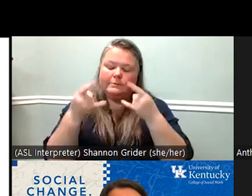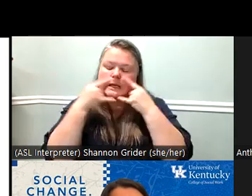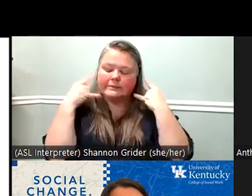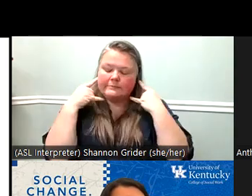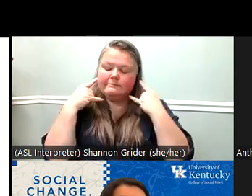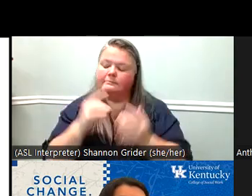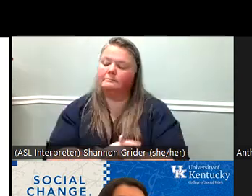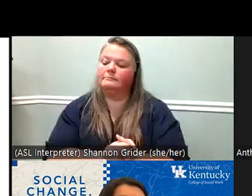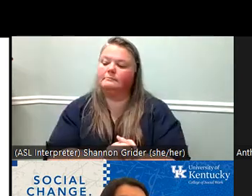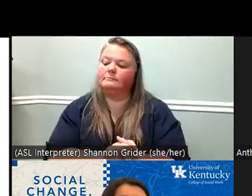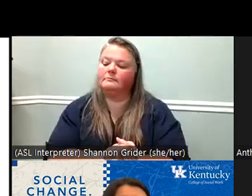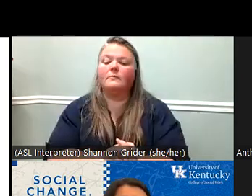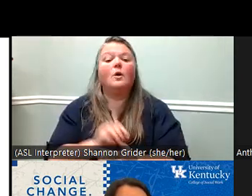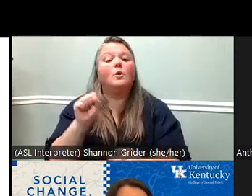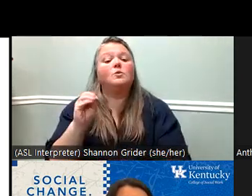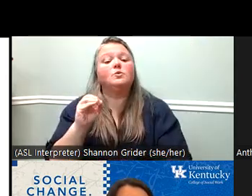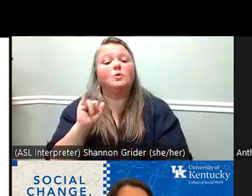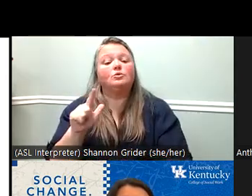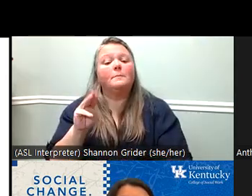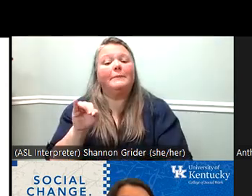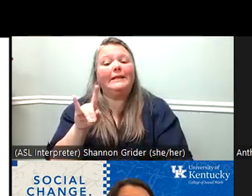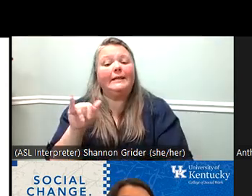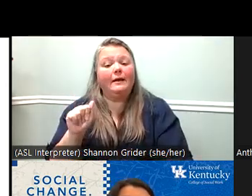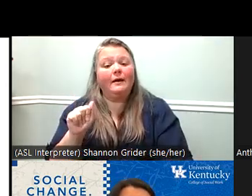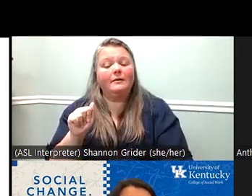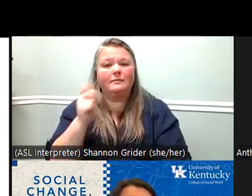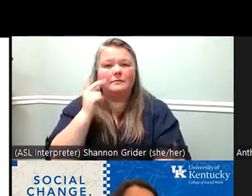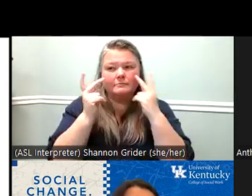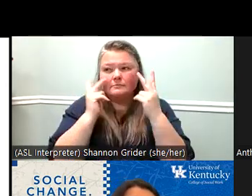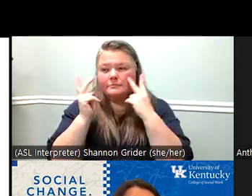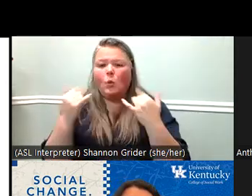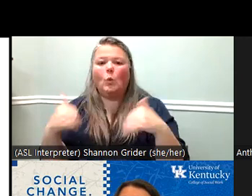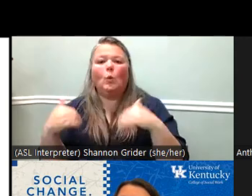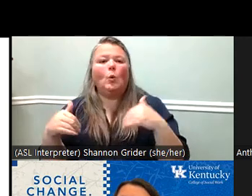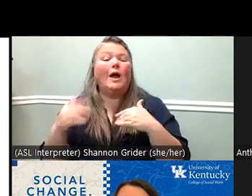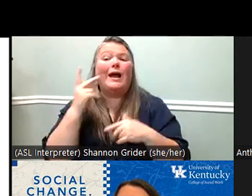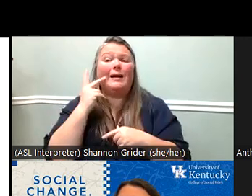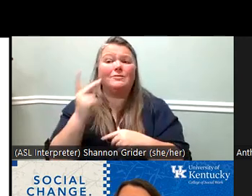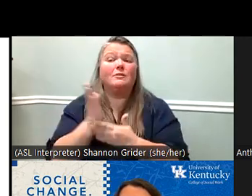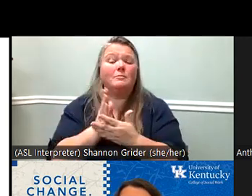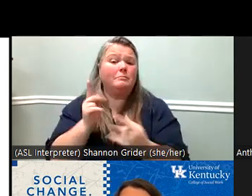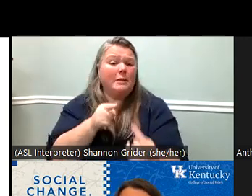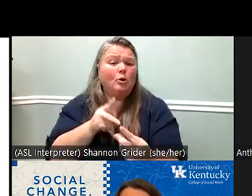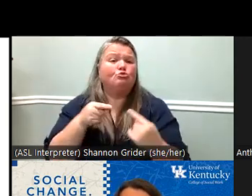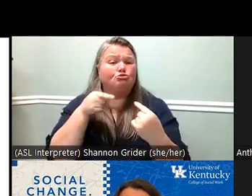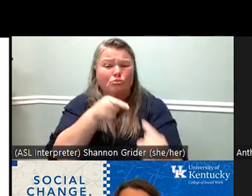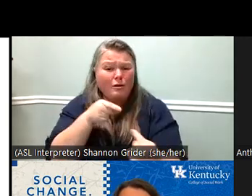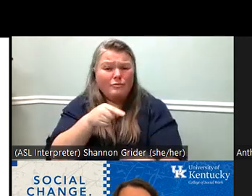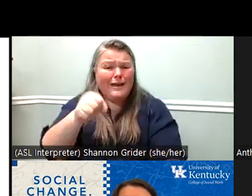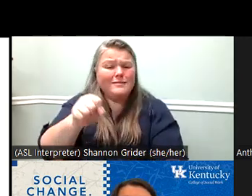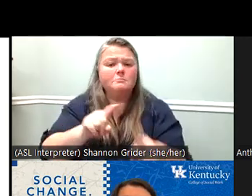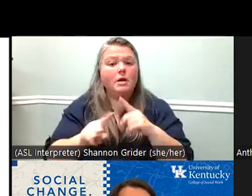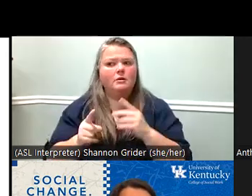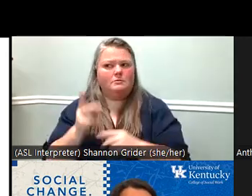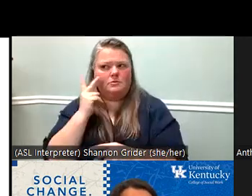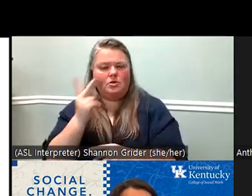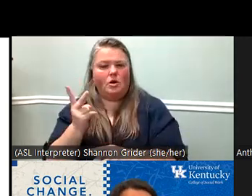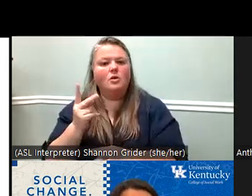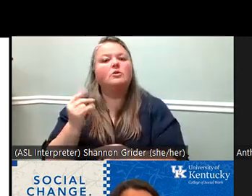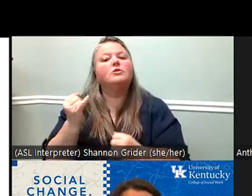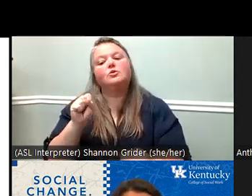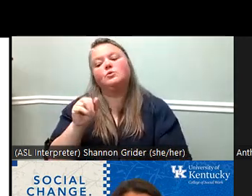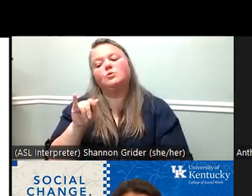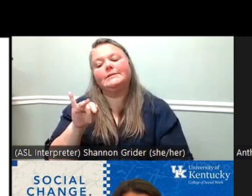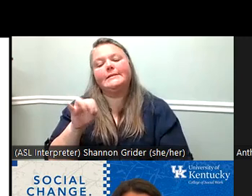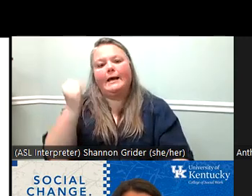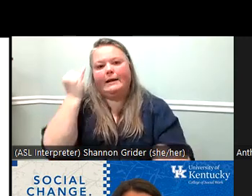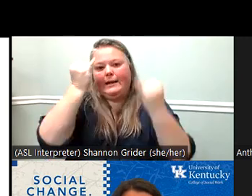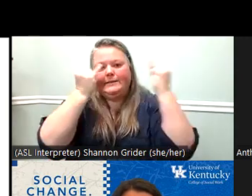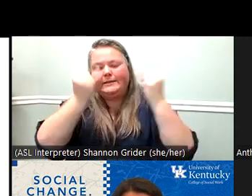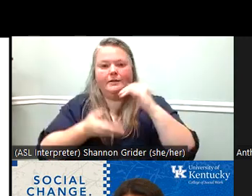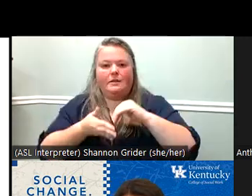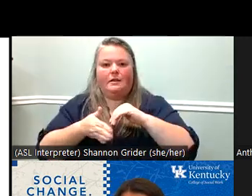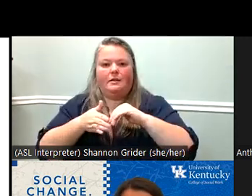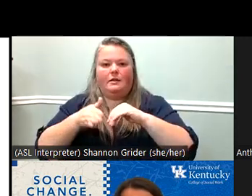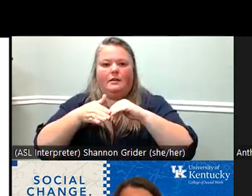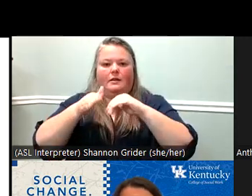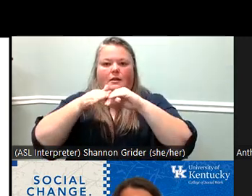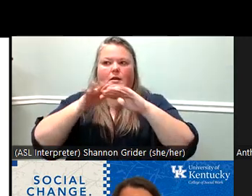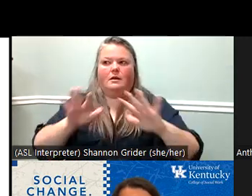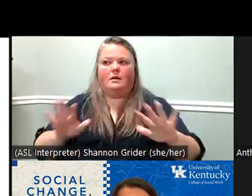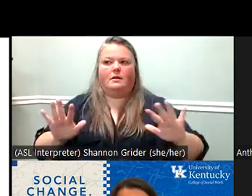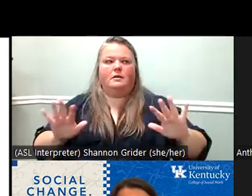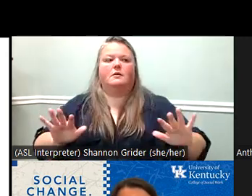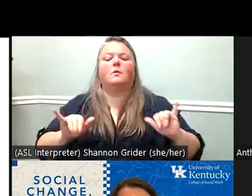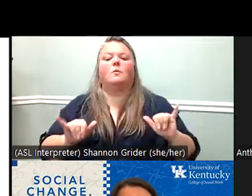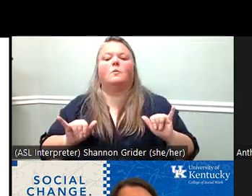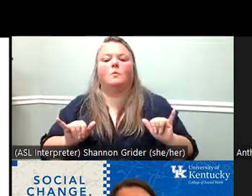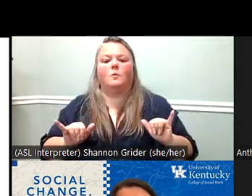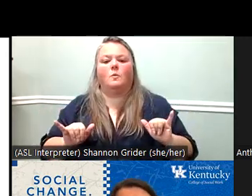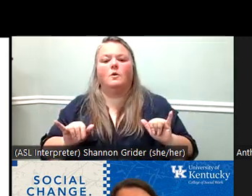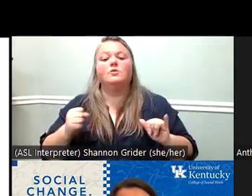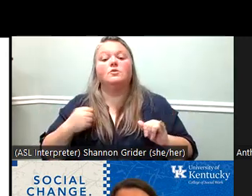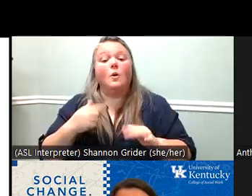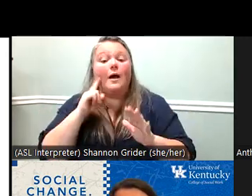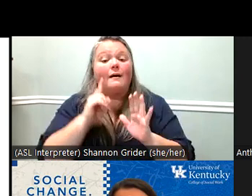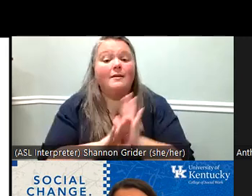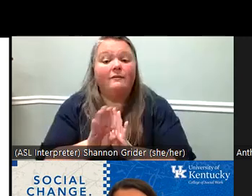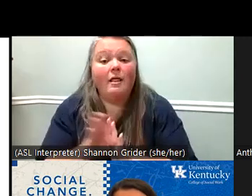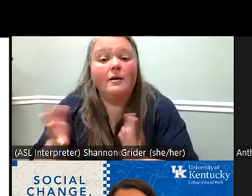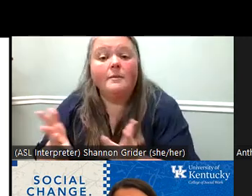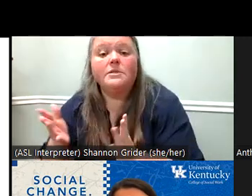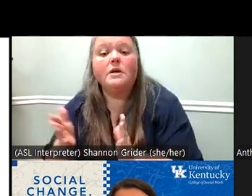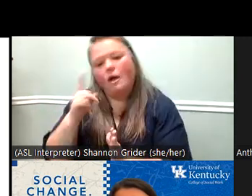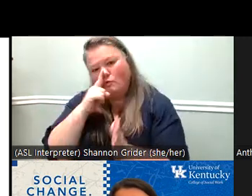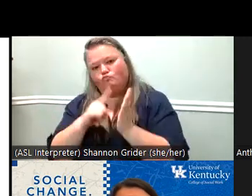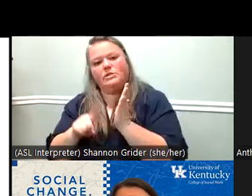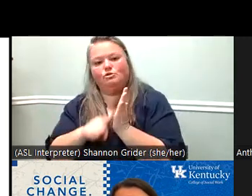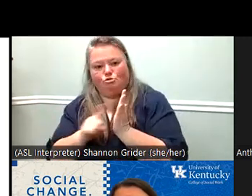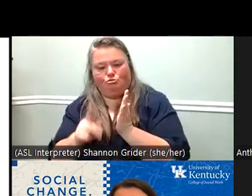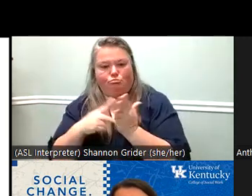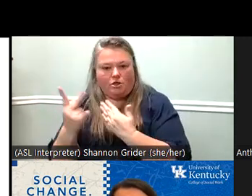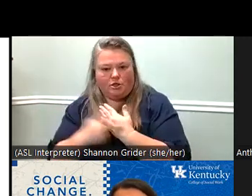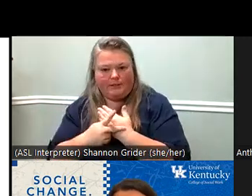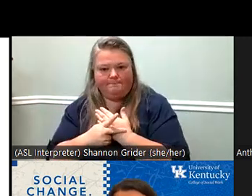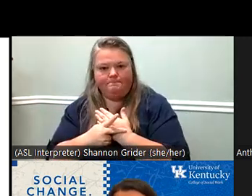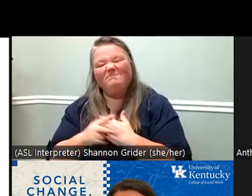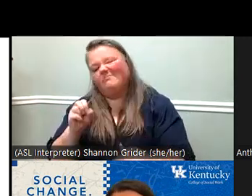MY PEERS WITH HEARING LOSS AND DEAFNESS STRUGGLE, STRUGGLE, STRUGGLE, STRUGGLE WITH MASKING. I STRUGGLED WITH MASKING. AND IN THE SOCIAL MEDIA SUPPORT GROUPS THAT